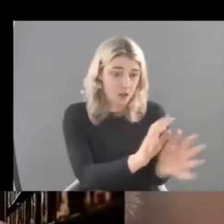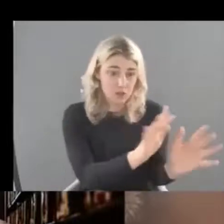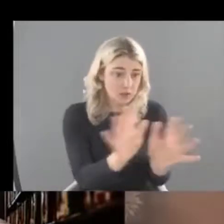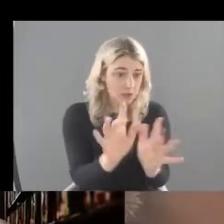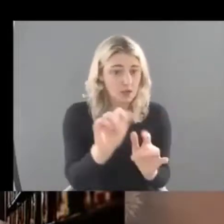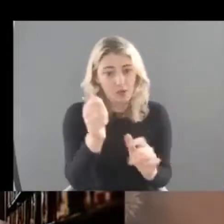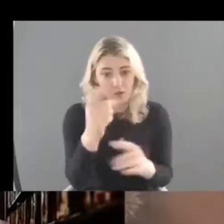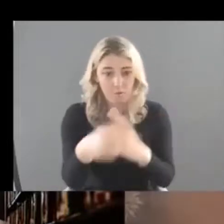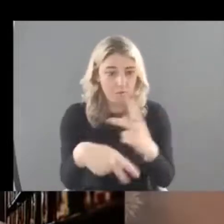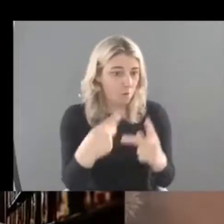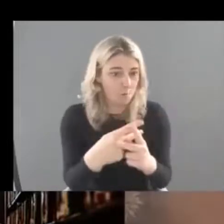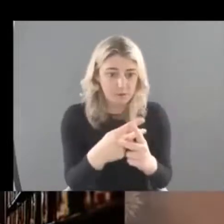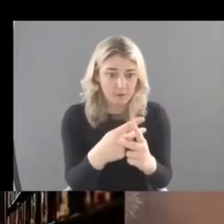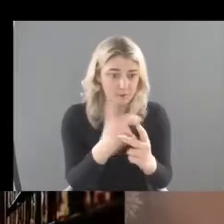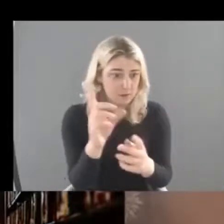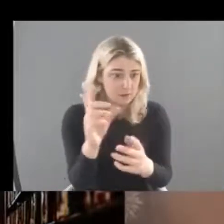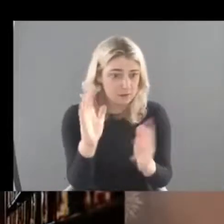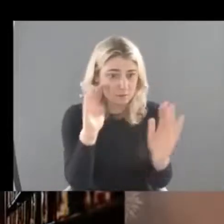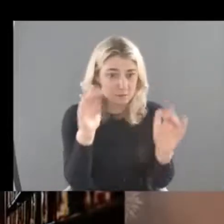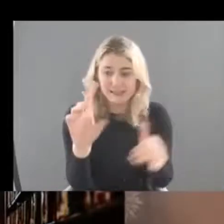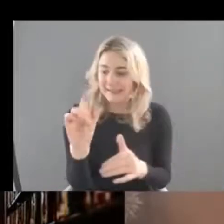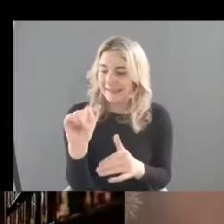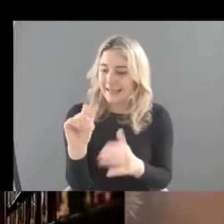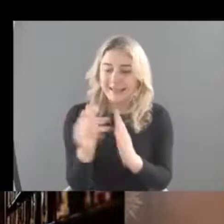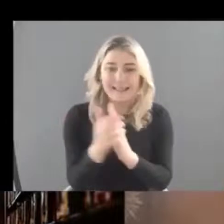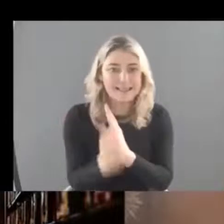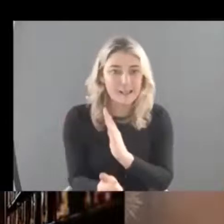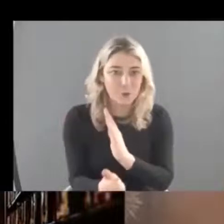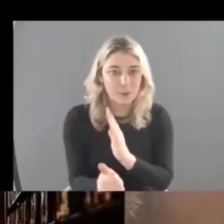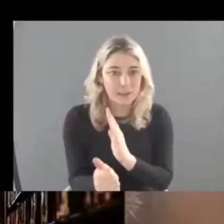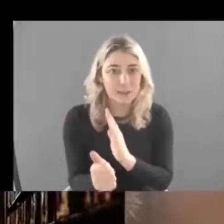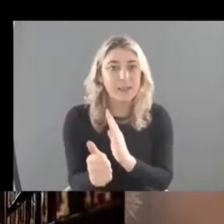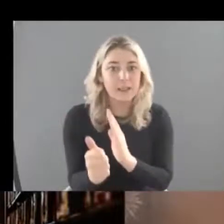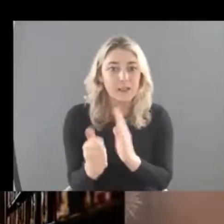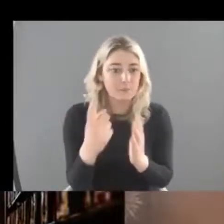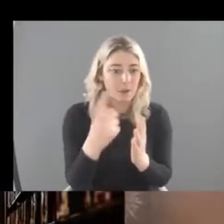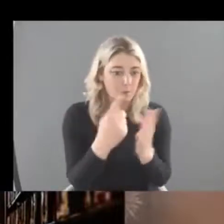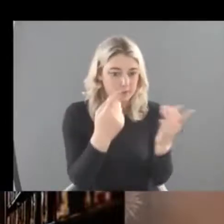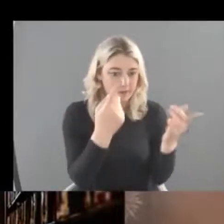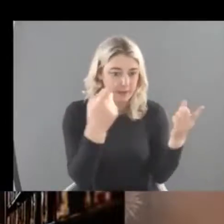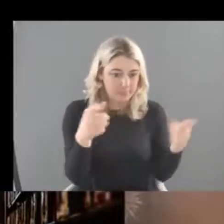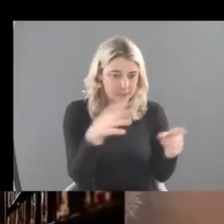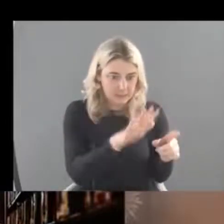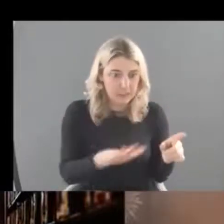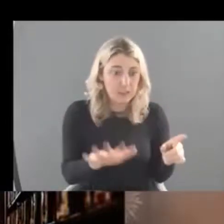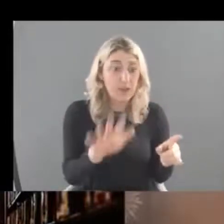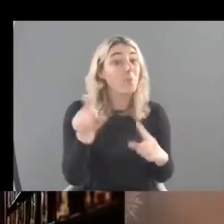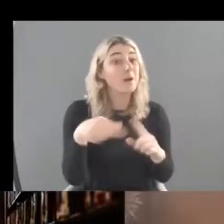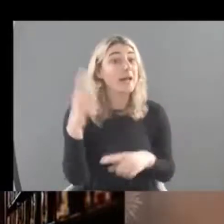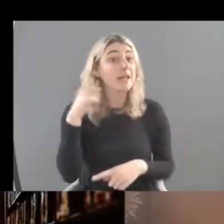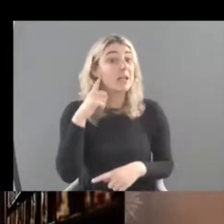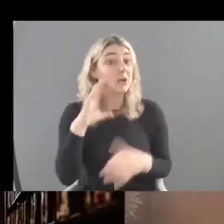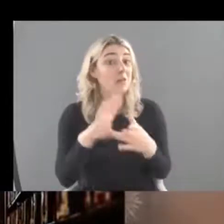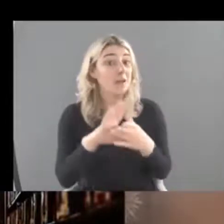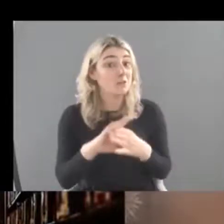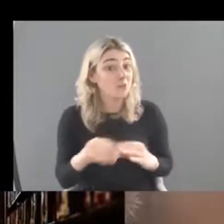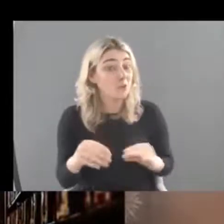being data literate in terms of what's happening is when I hear that story of what can